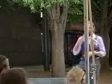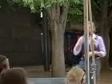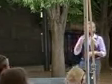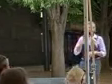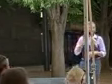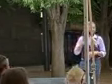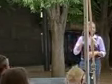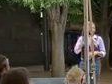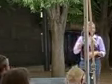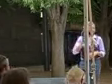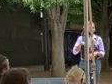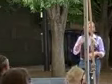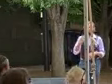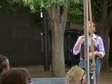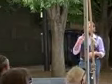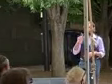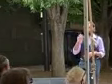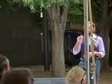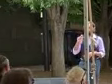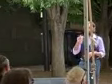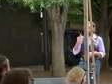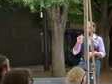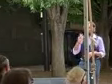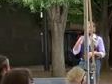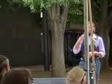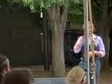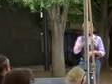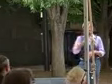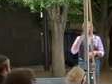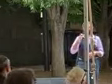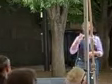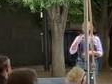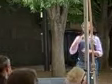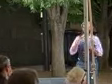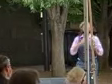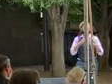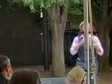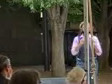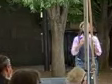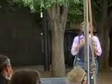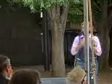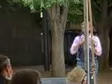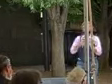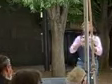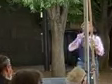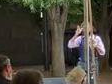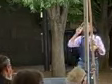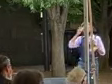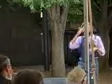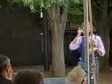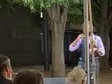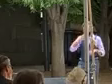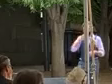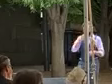Peter referred to you all as workhorses, and I think that is so accurate because you both understand service.